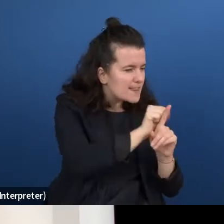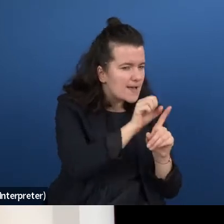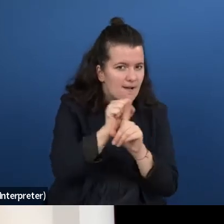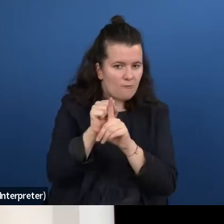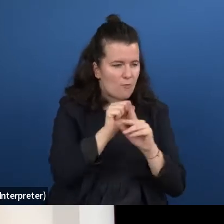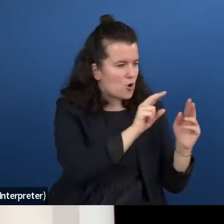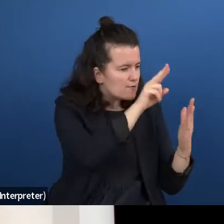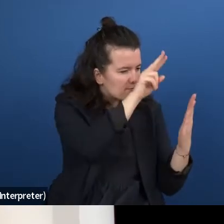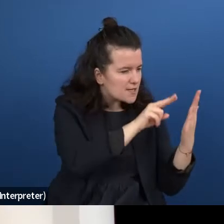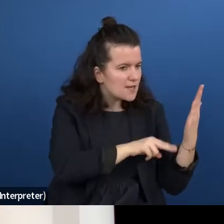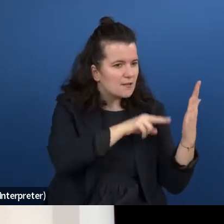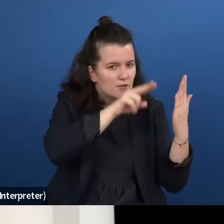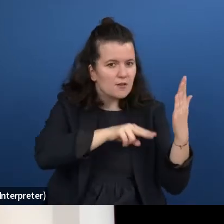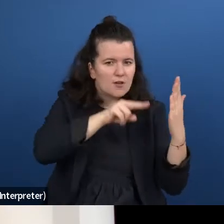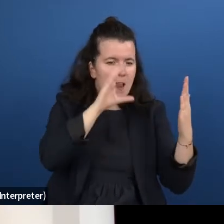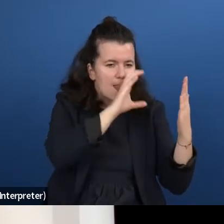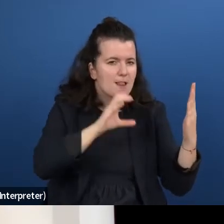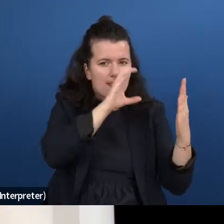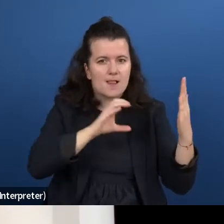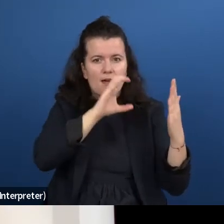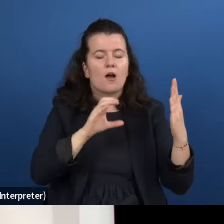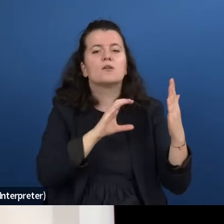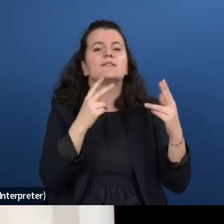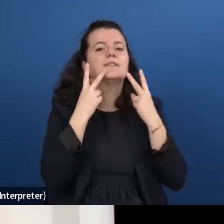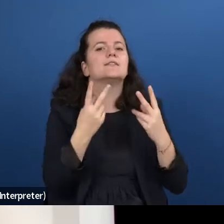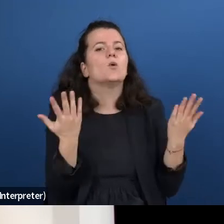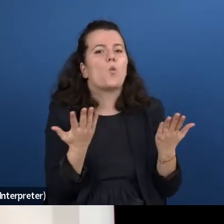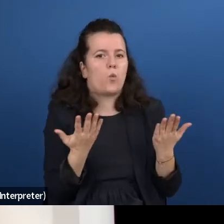because of the work that these people and organizations are doing